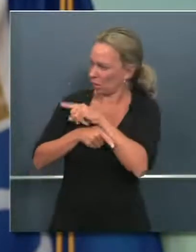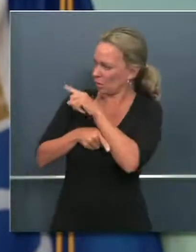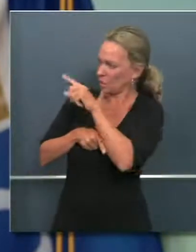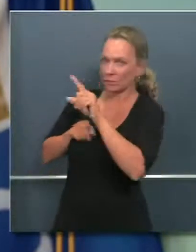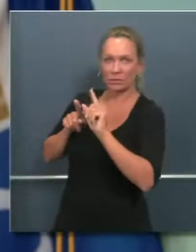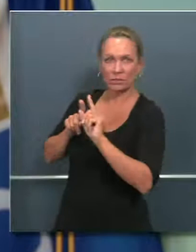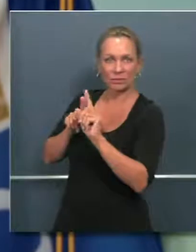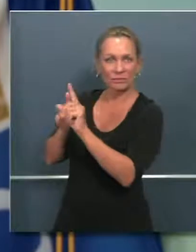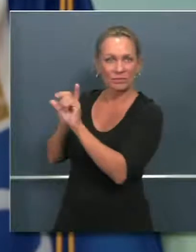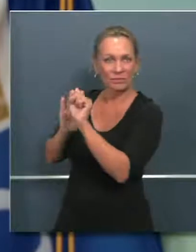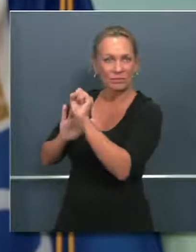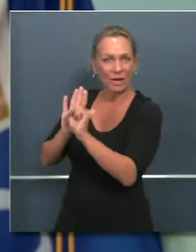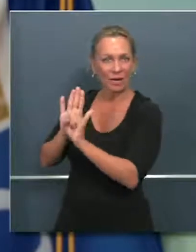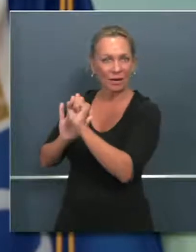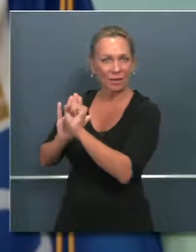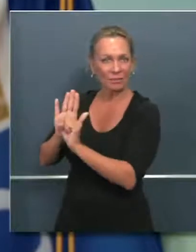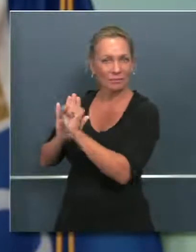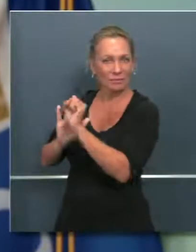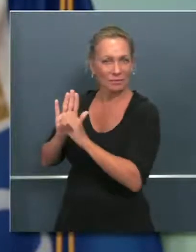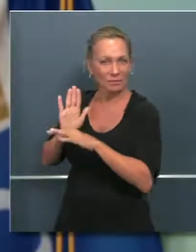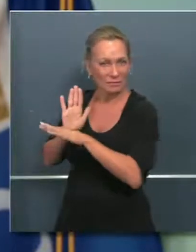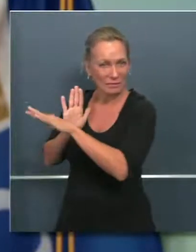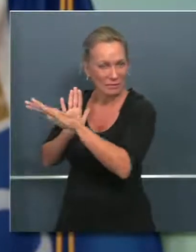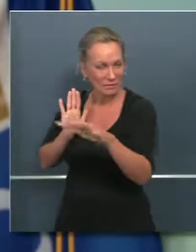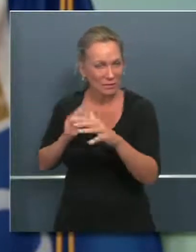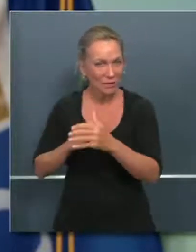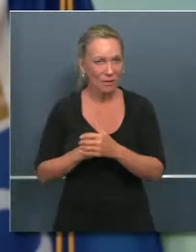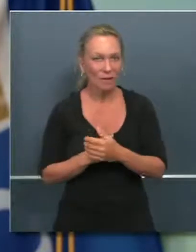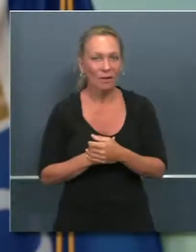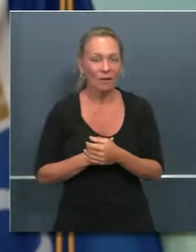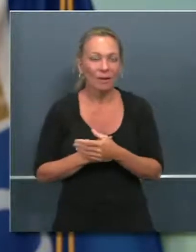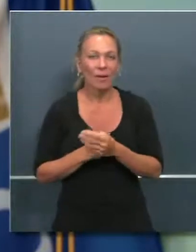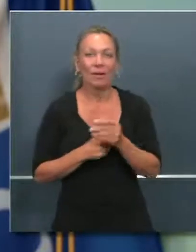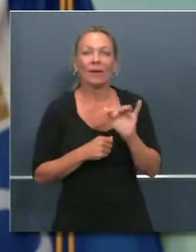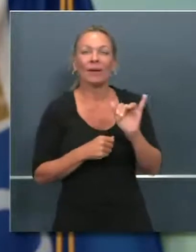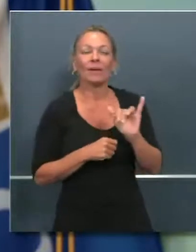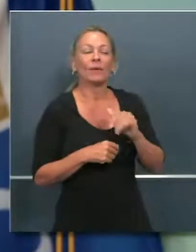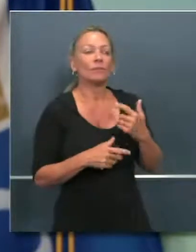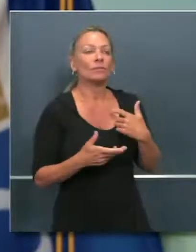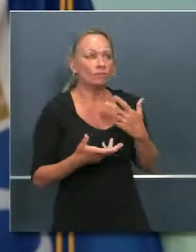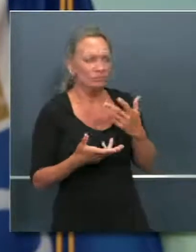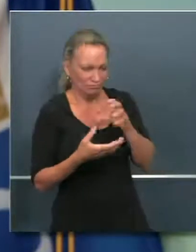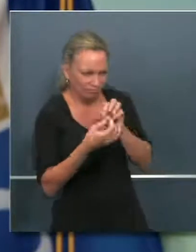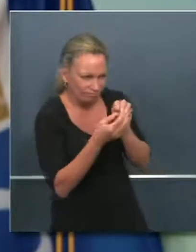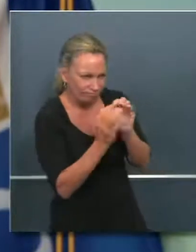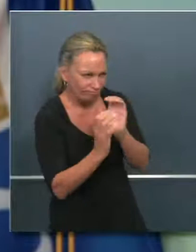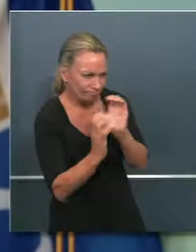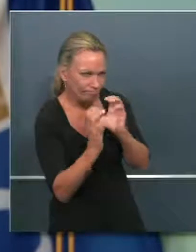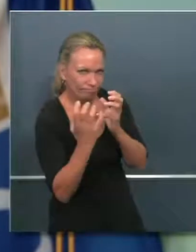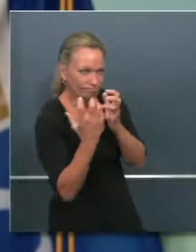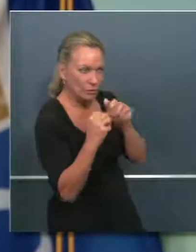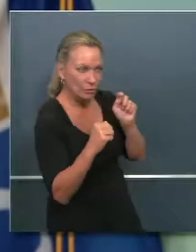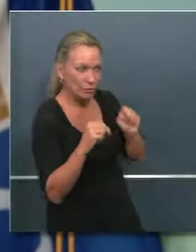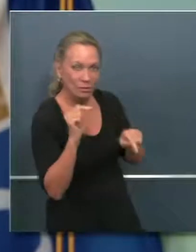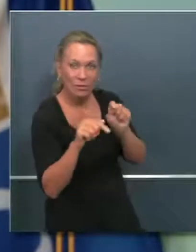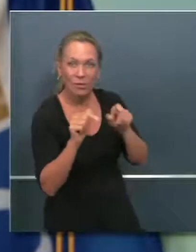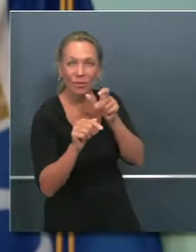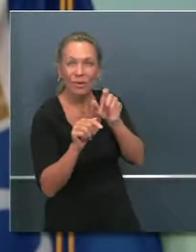back home overseas those relationships furthered our resolve our recognition of the imperative to